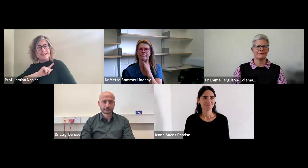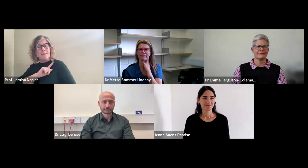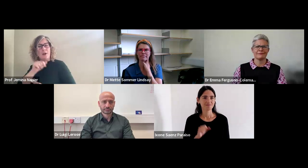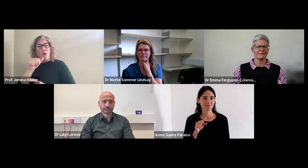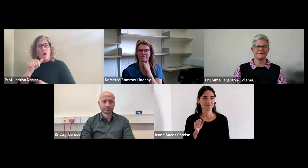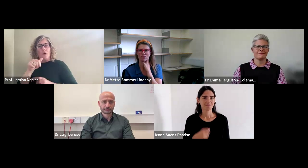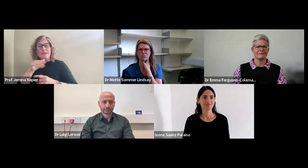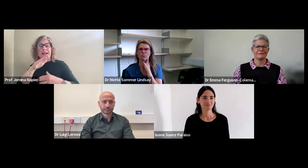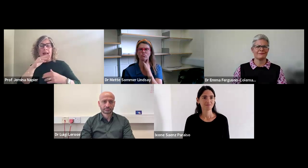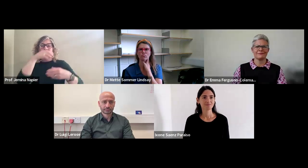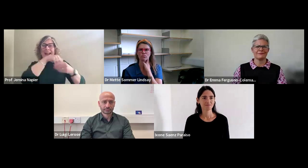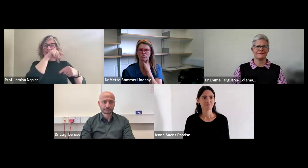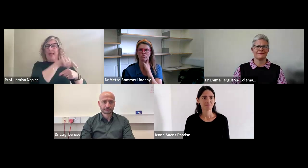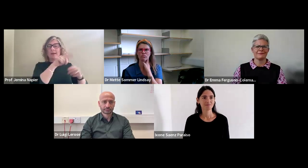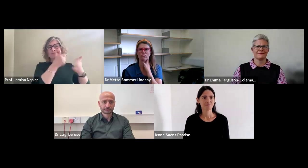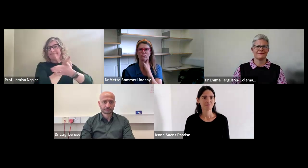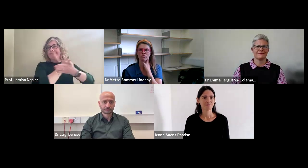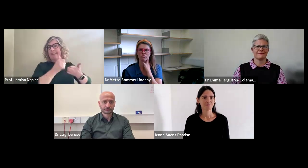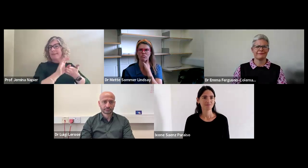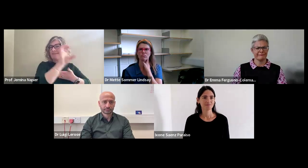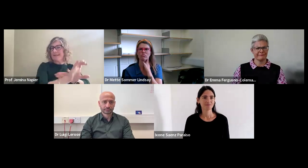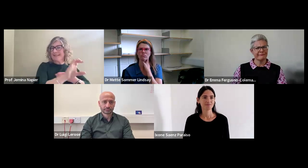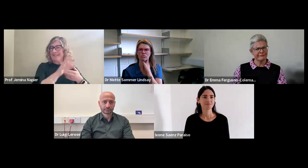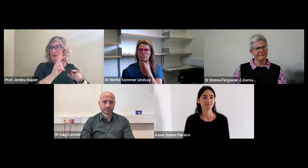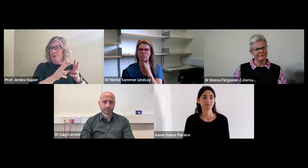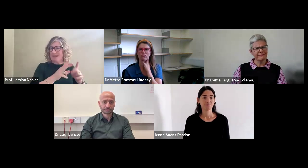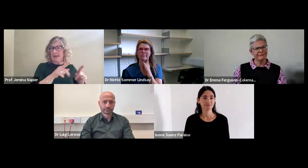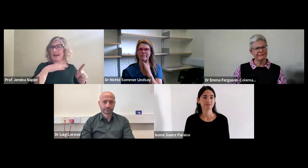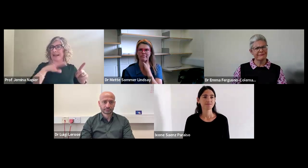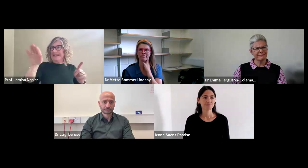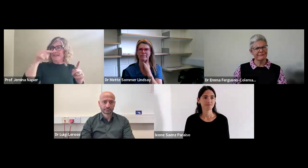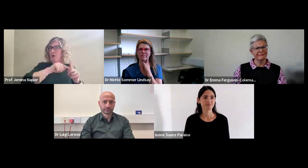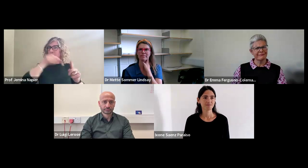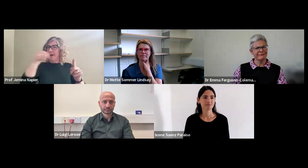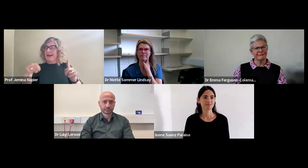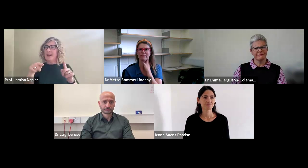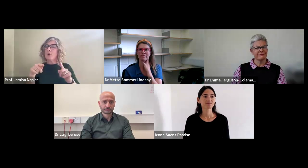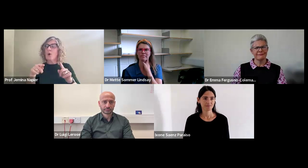you might need interpreters for different reasons that are not in their normal parameters of what